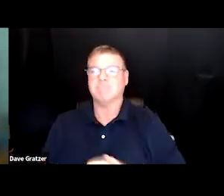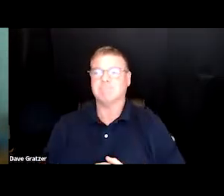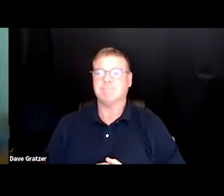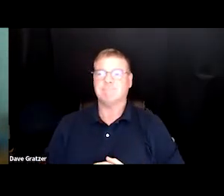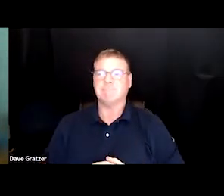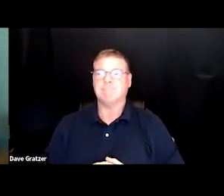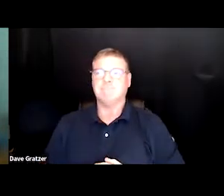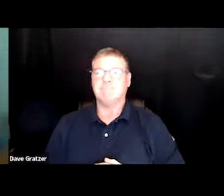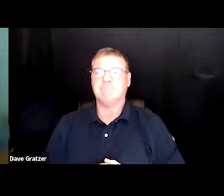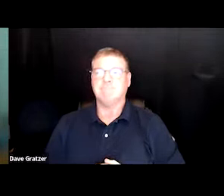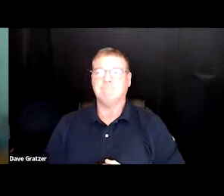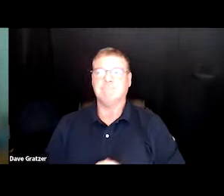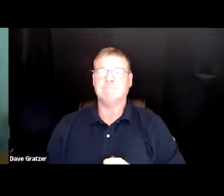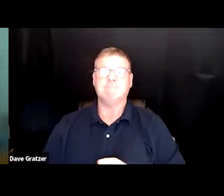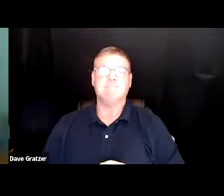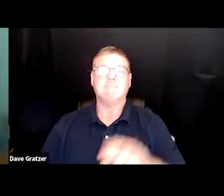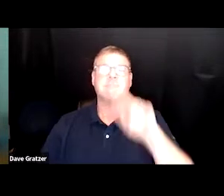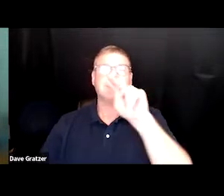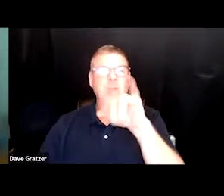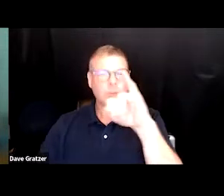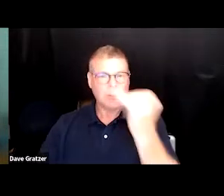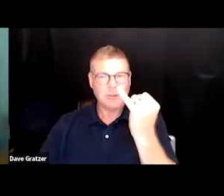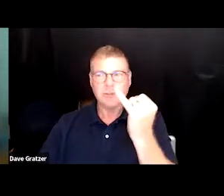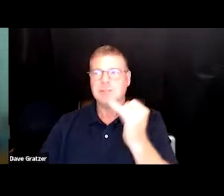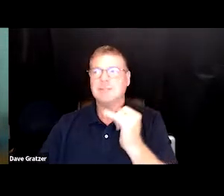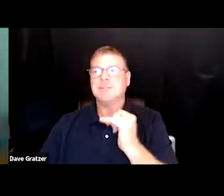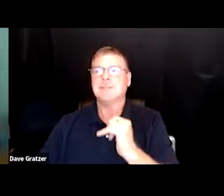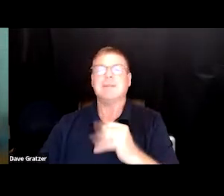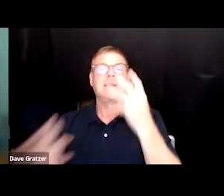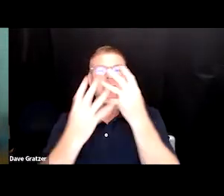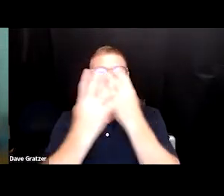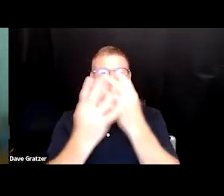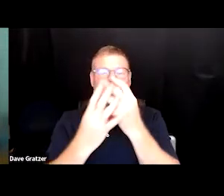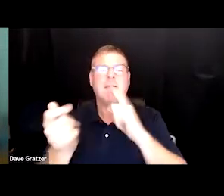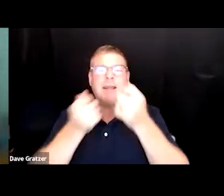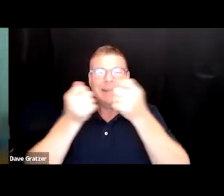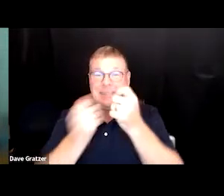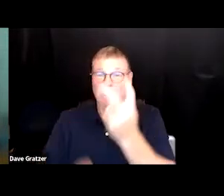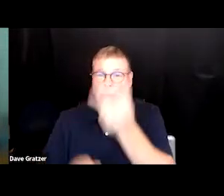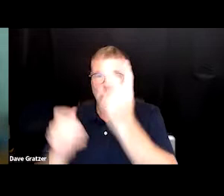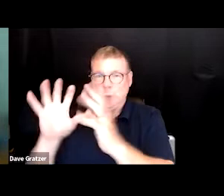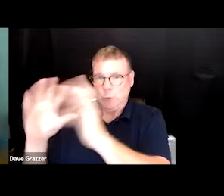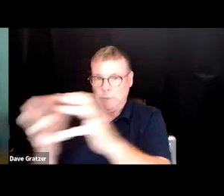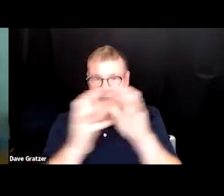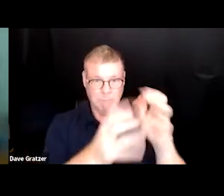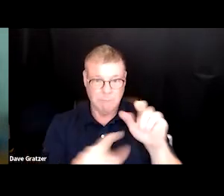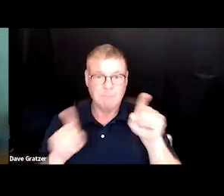So New Jersey's jails are dealing with two populations. And I wanna point that out